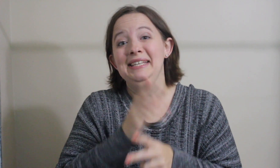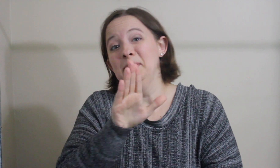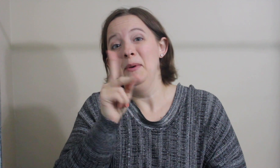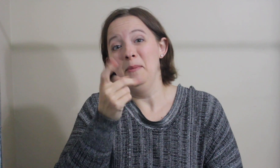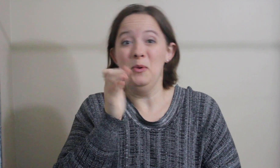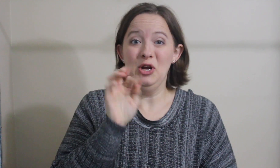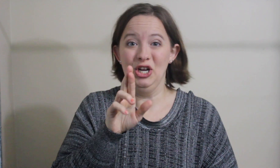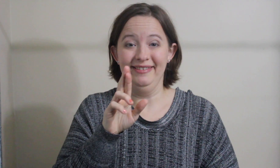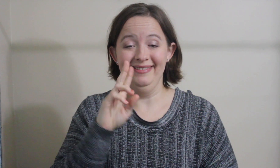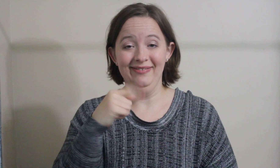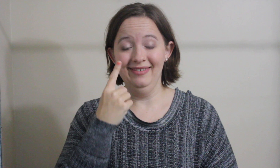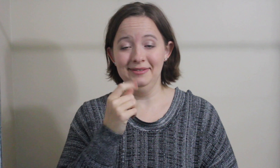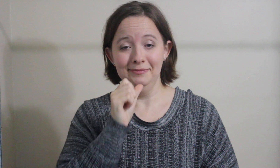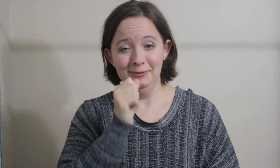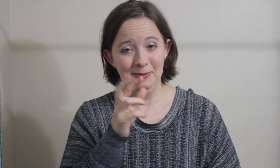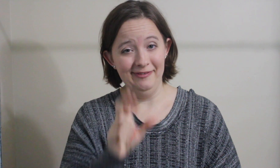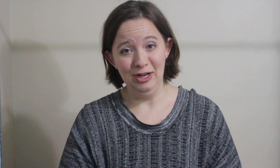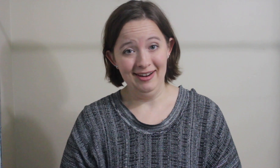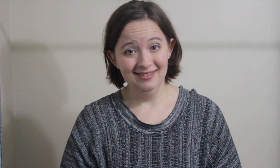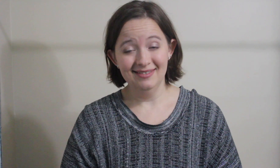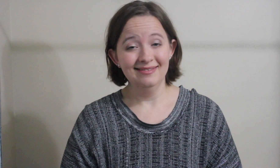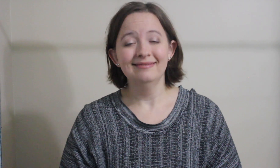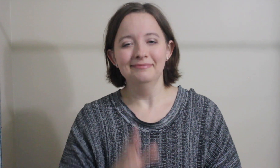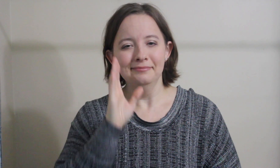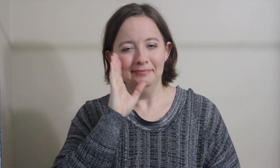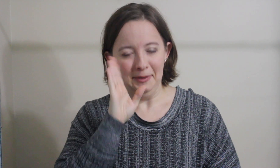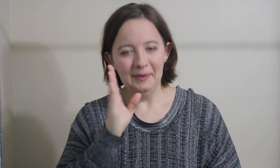If you're not able to keep your poker face so to speak, do not do VRS.